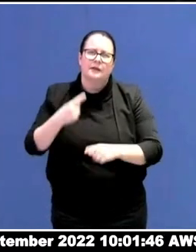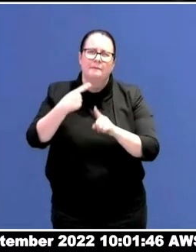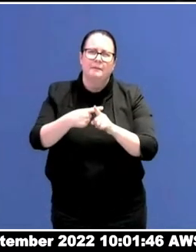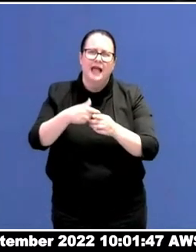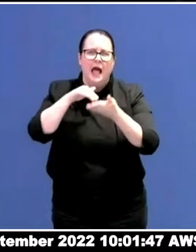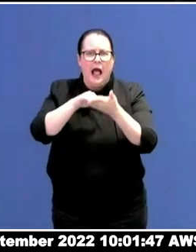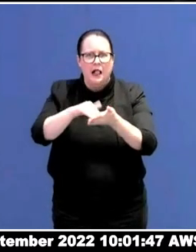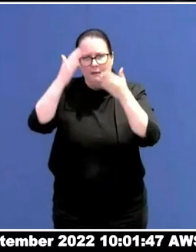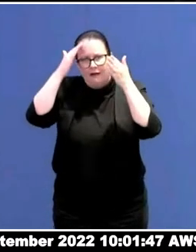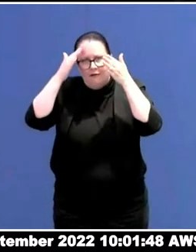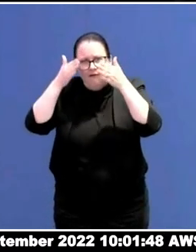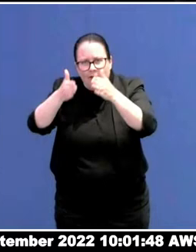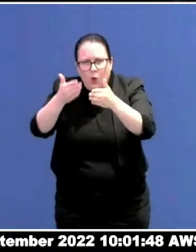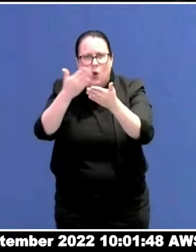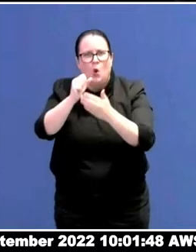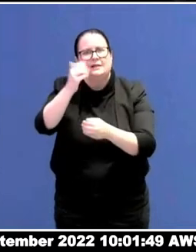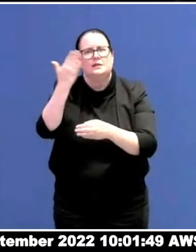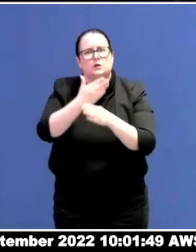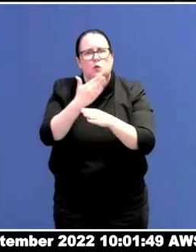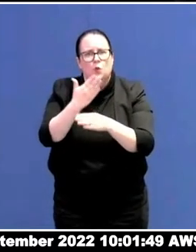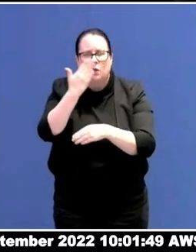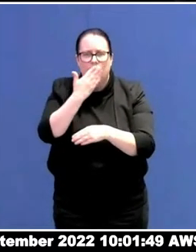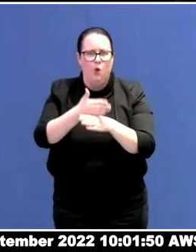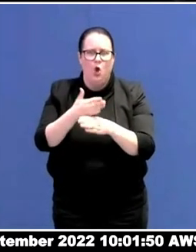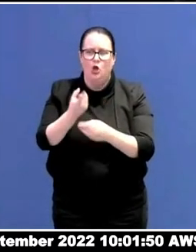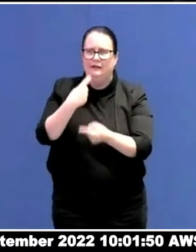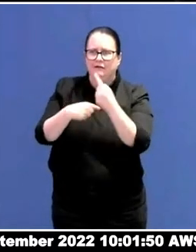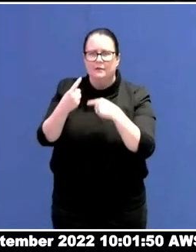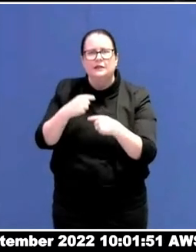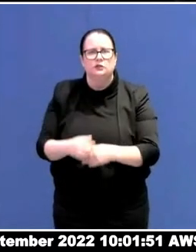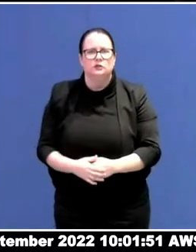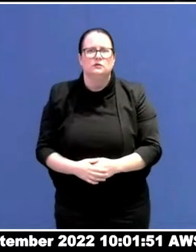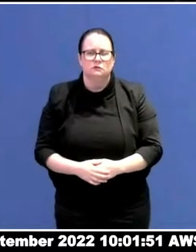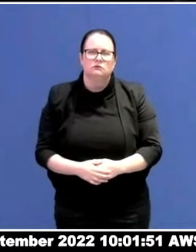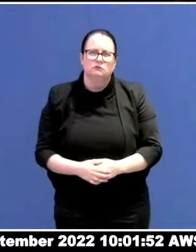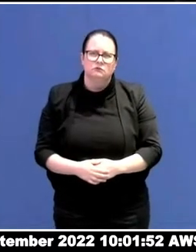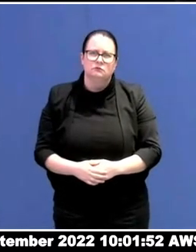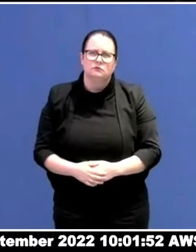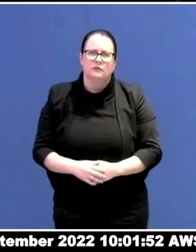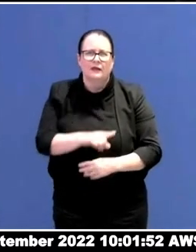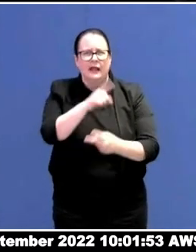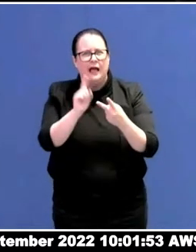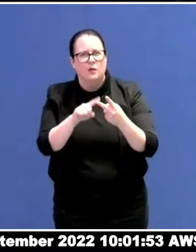focus for schoolwork. And was he also prescribed clonidine? Yes.